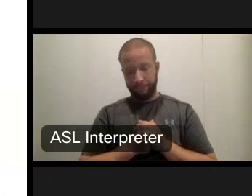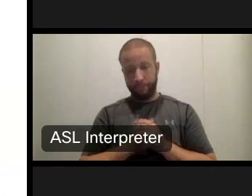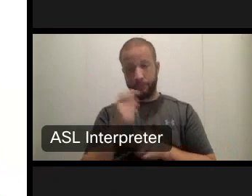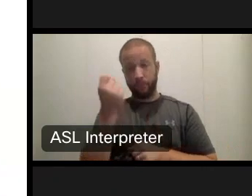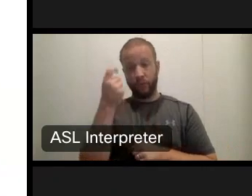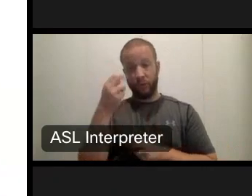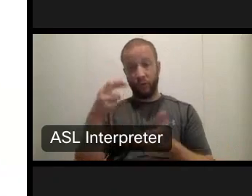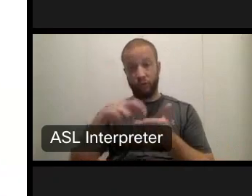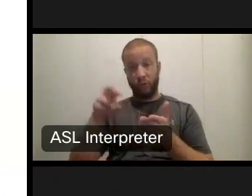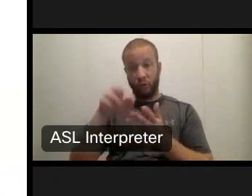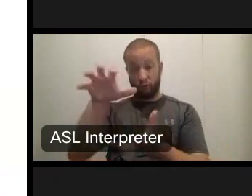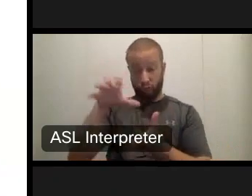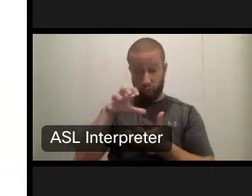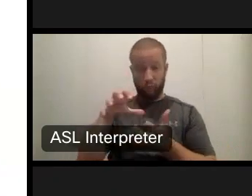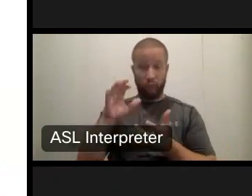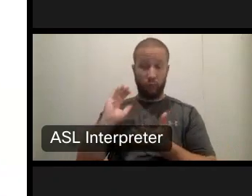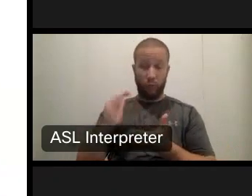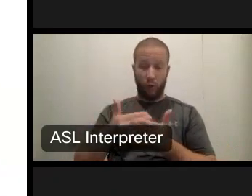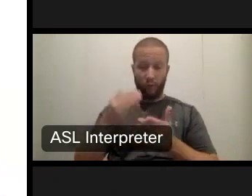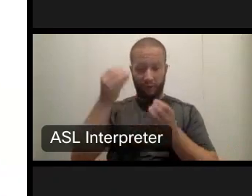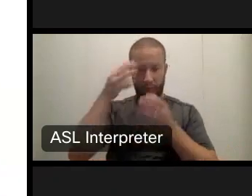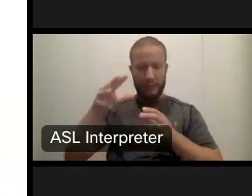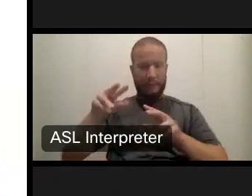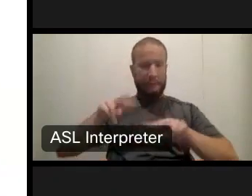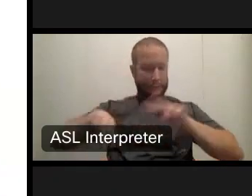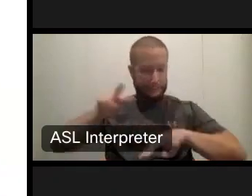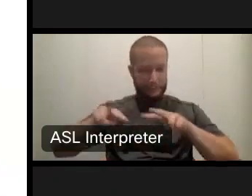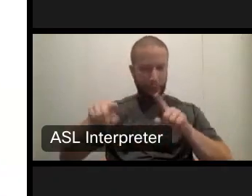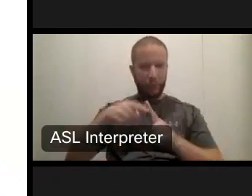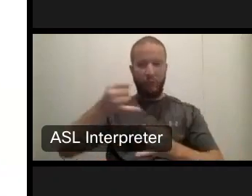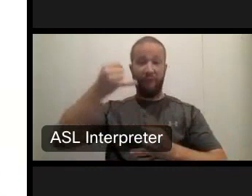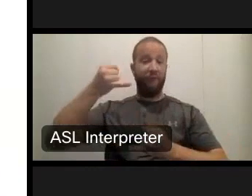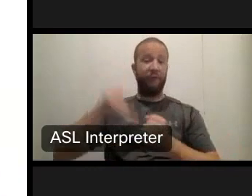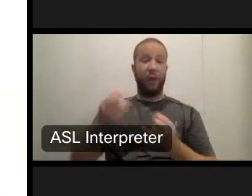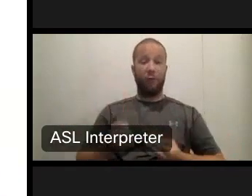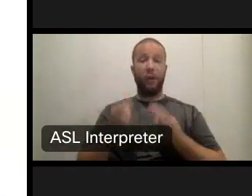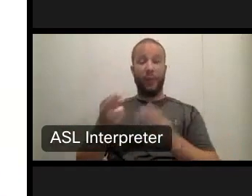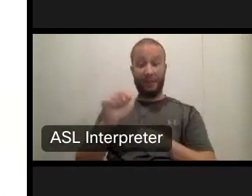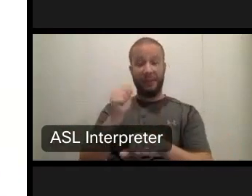went through that information and proceeded to provide final recommendations on a draft